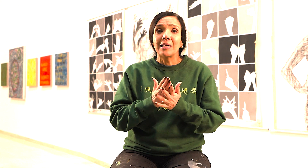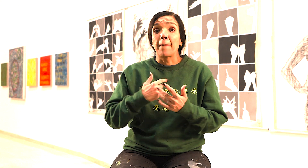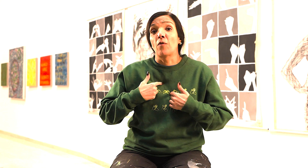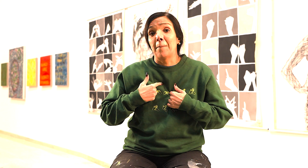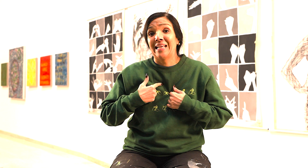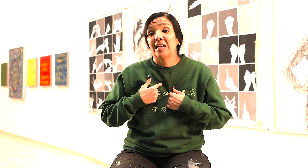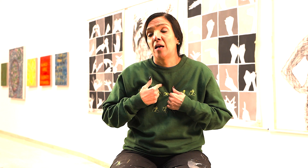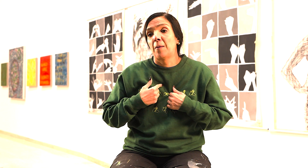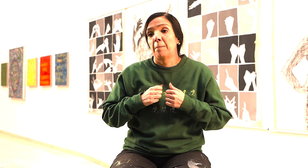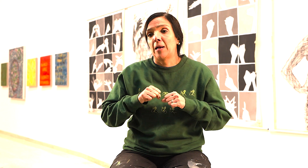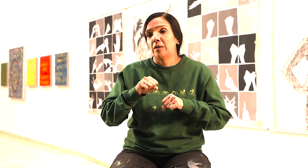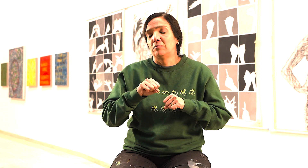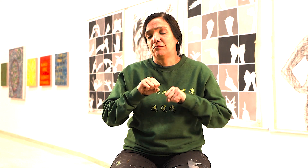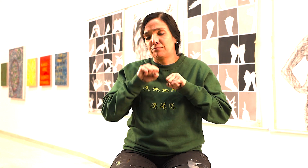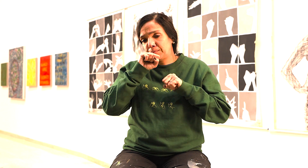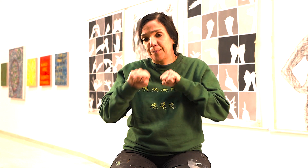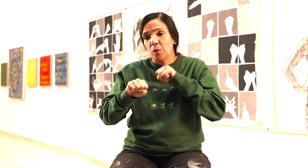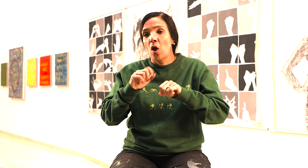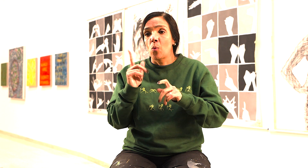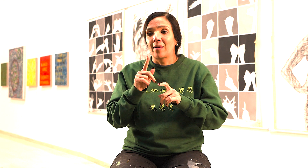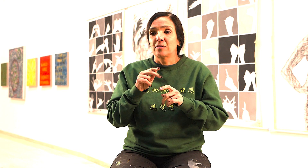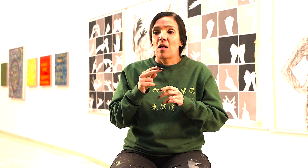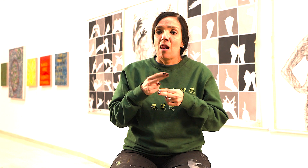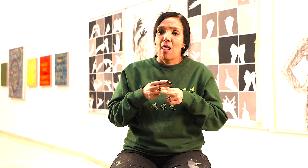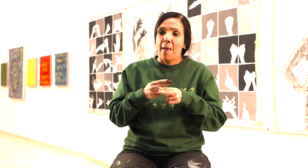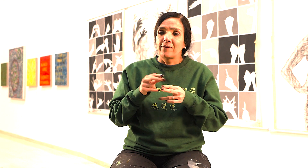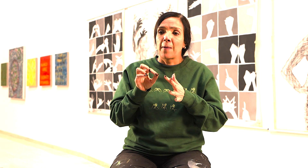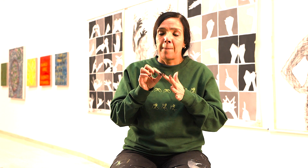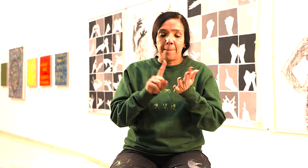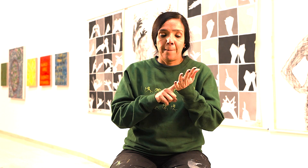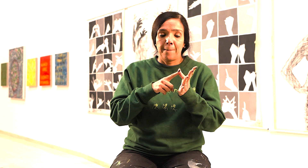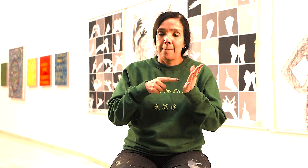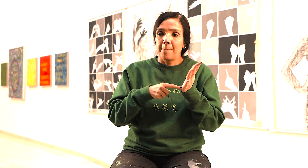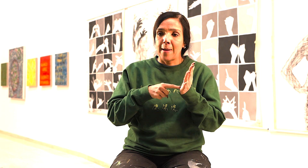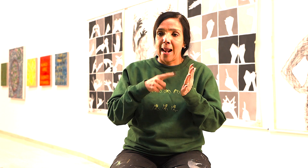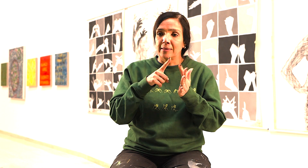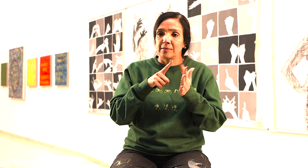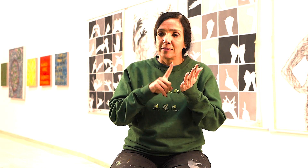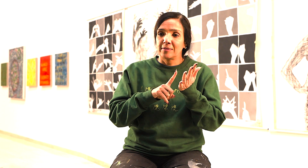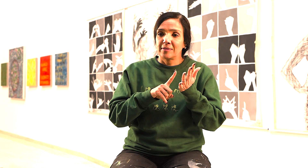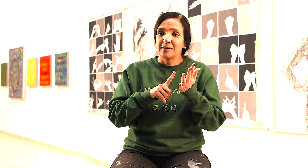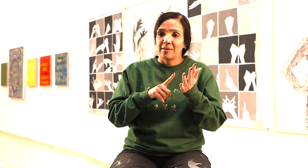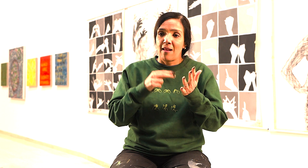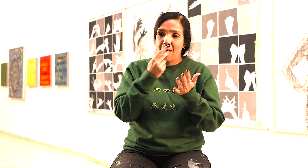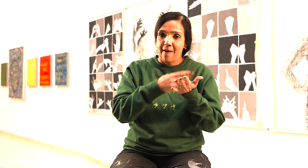Actually, for me, what I really adore is the palettes,